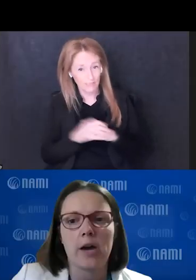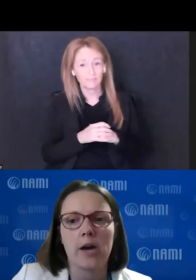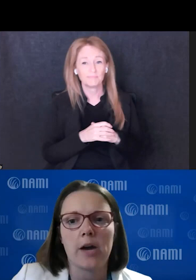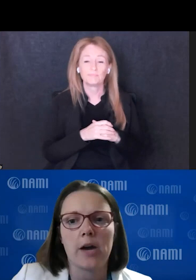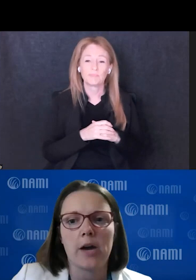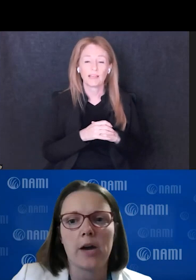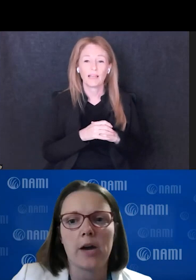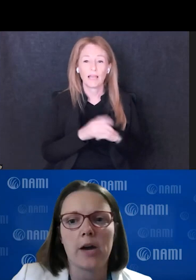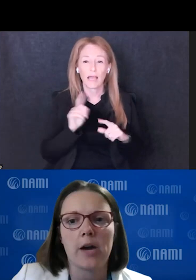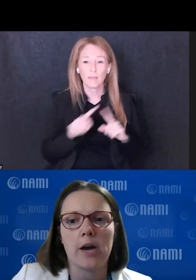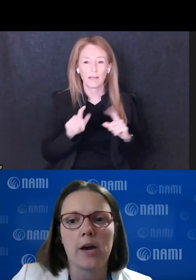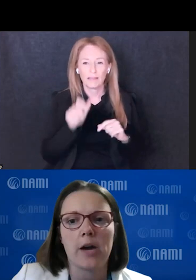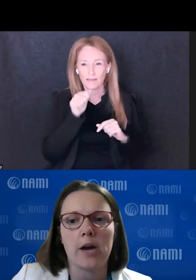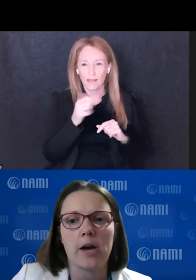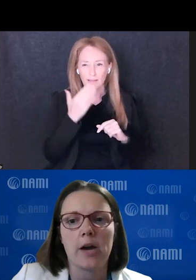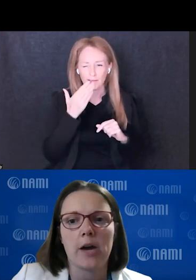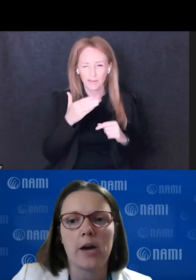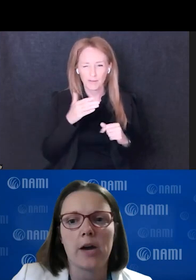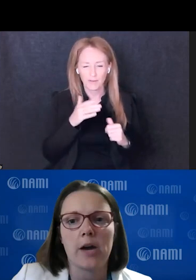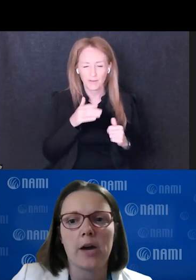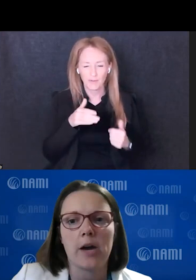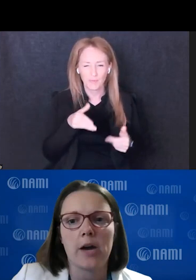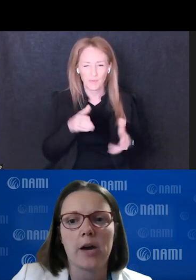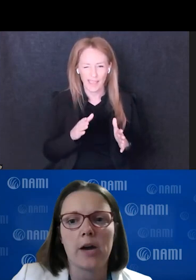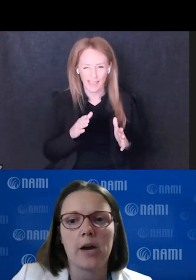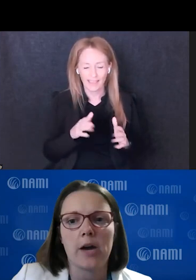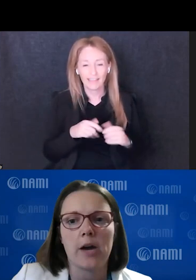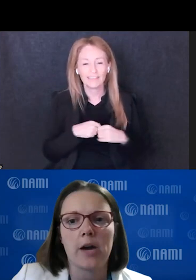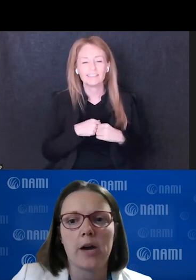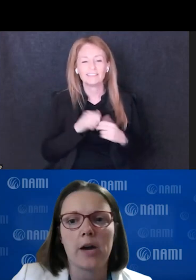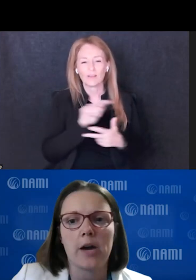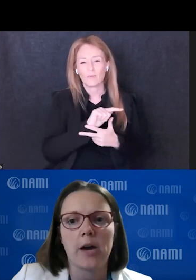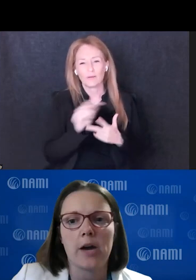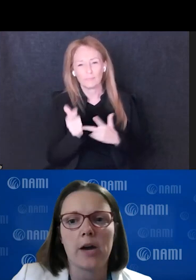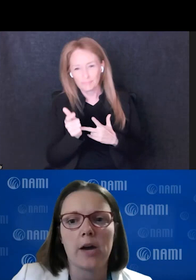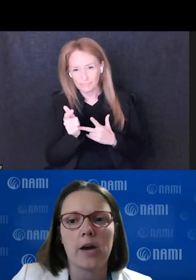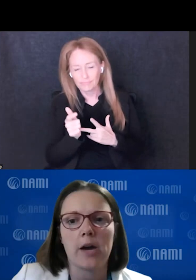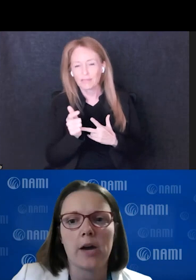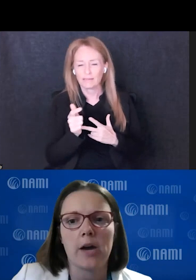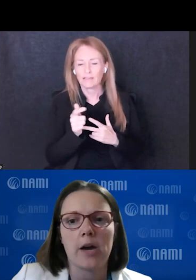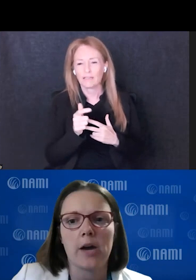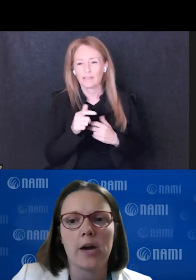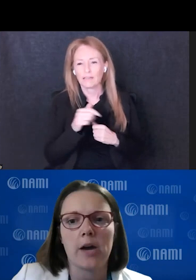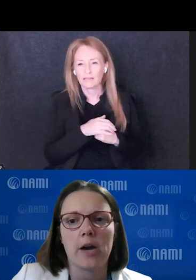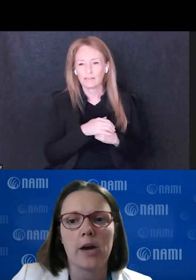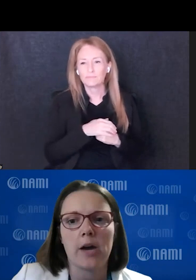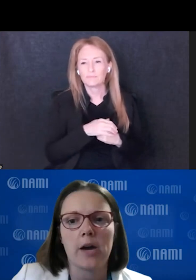NOT IN A GOOD WAY. SO WE WILL PULL FORWARD AND COME BACK TO THAT FOR HER LAST FINAL WORDS.